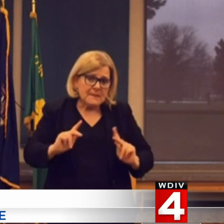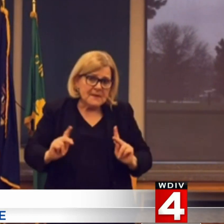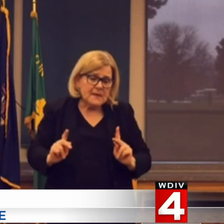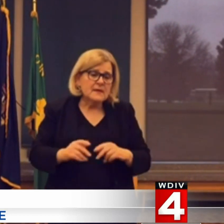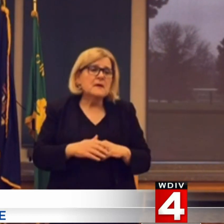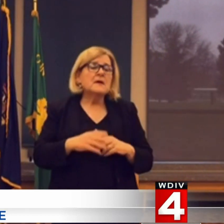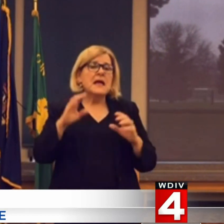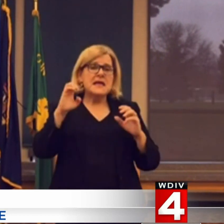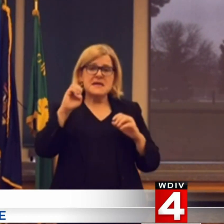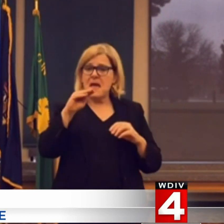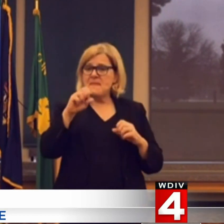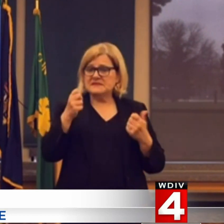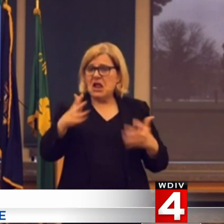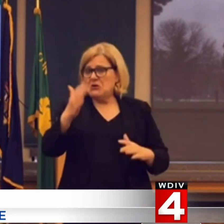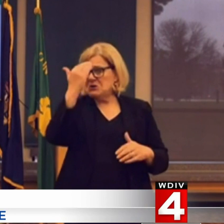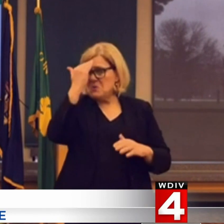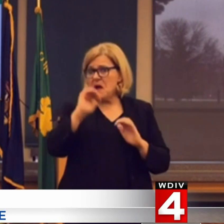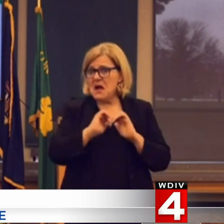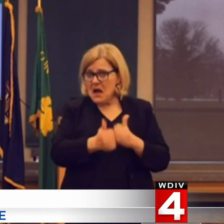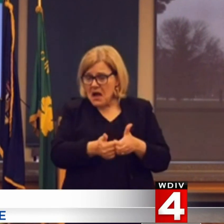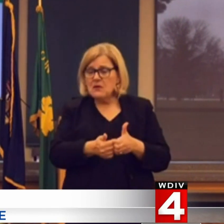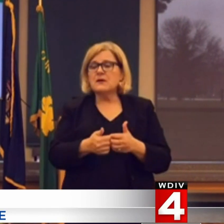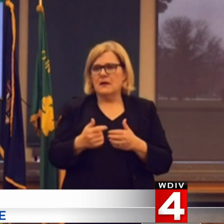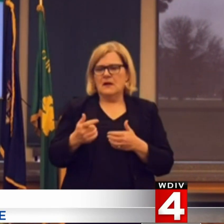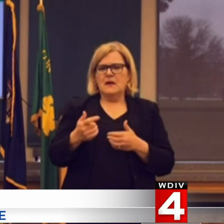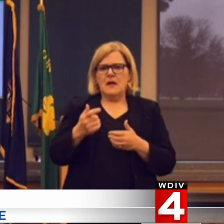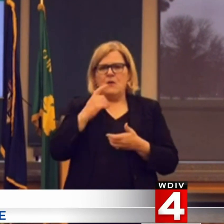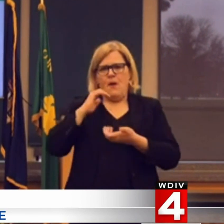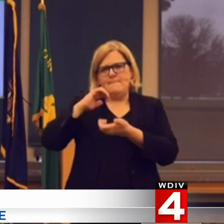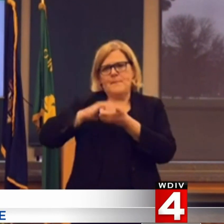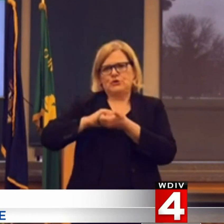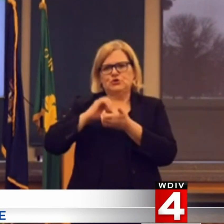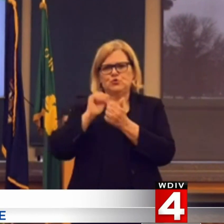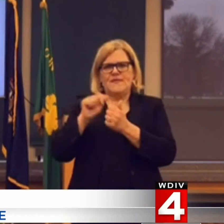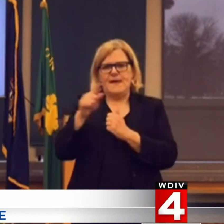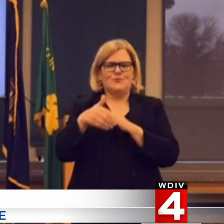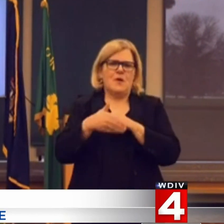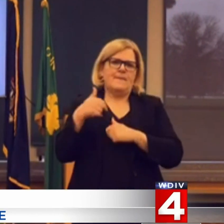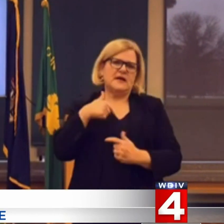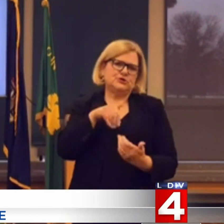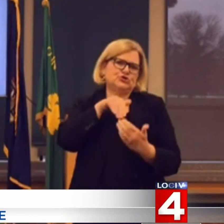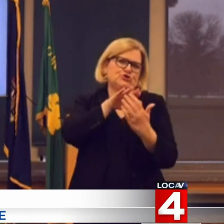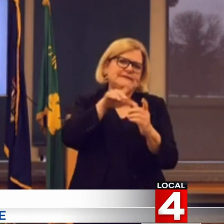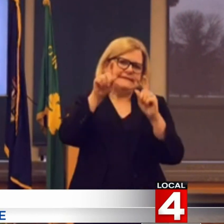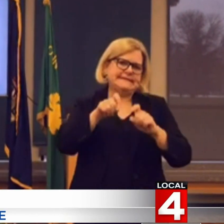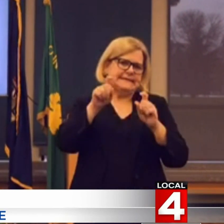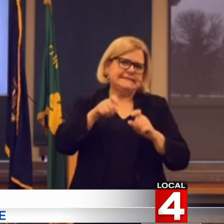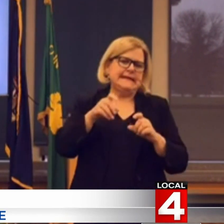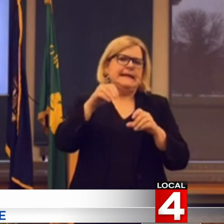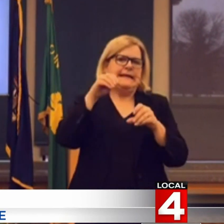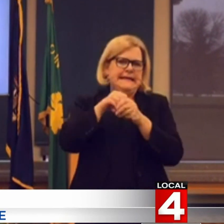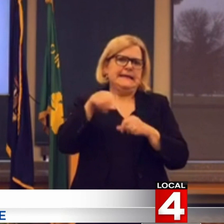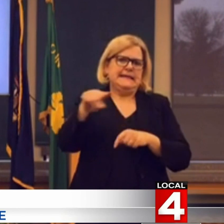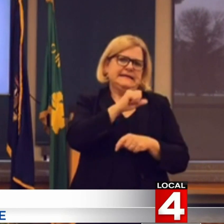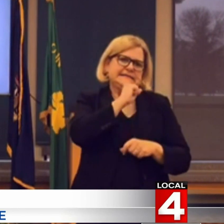IMPORTANT. AND THESE FOLKS ARE ALREADY AND THESE FOLKS ARE ALREADY TRAINED MEDICAL TRAINED MEDICAL PROFESSIONALS AND SO THIS PROFESSIONALS AND SO THIS PARTNERSHIP, I THINK IS PARTNERSHIP, I THINK IS GOING TO GO A LONG WAY TO